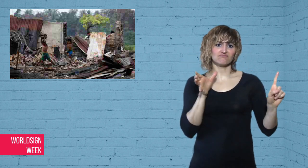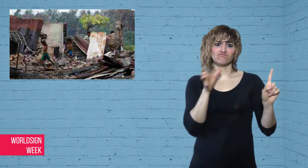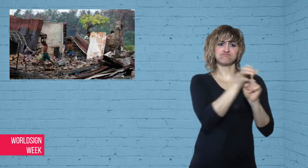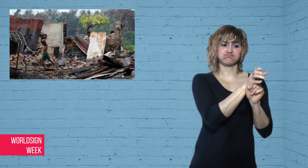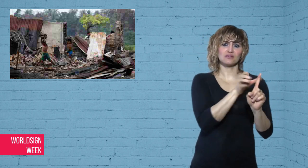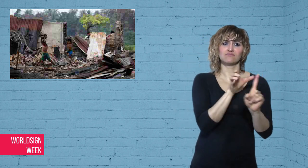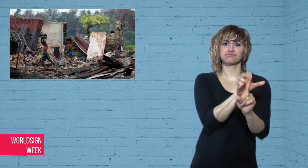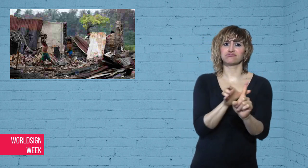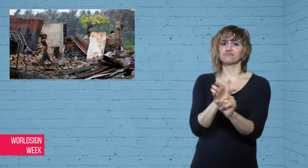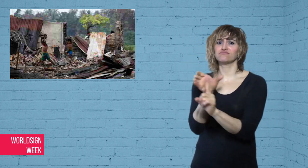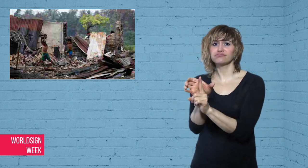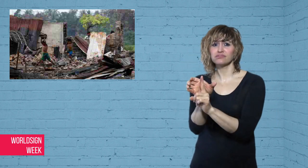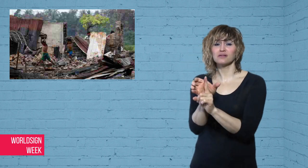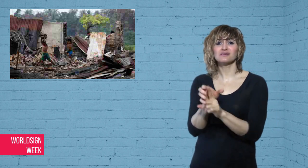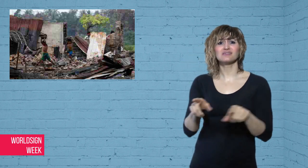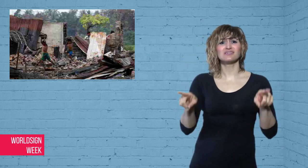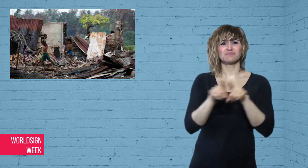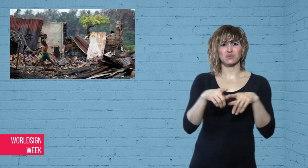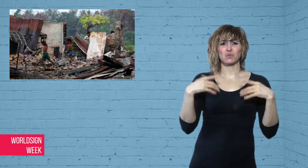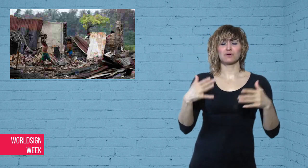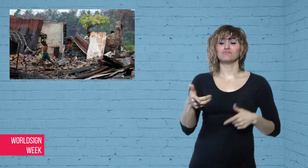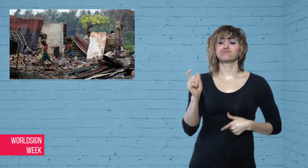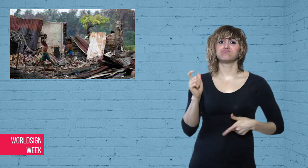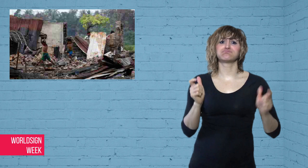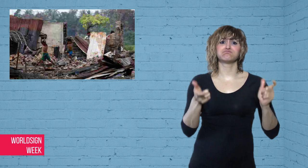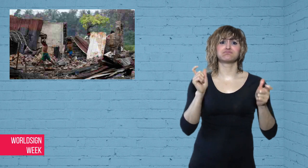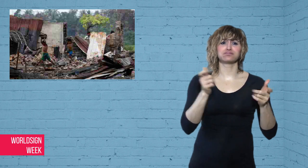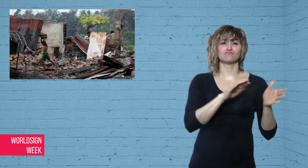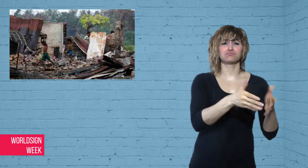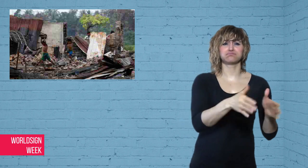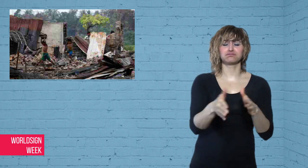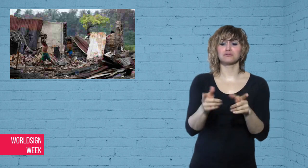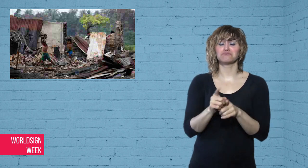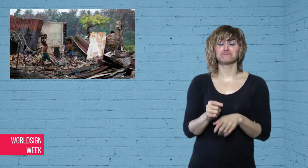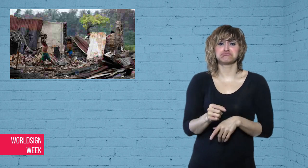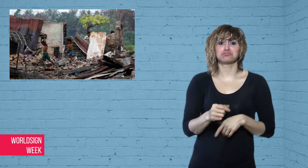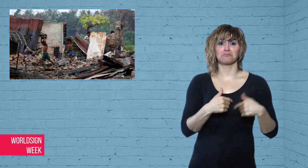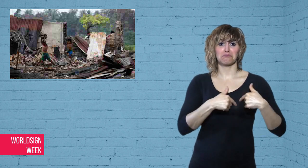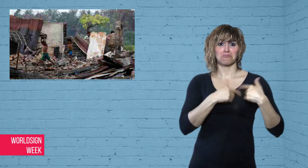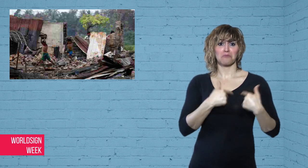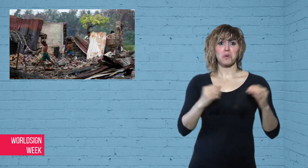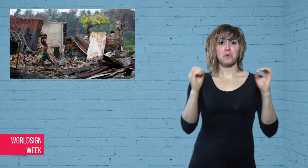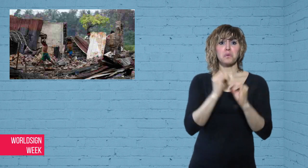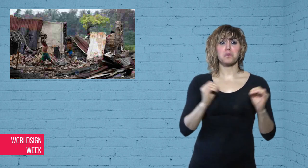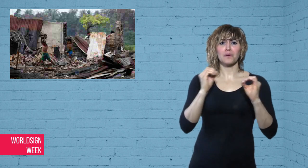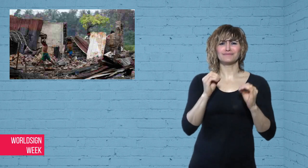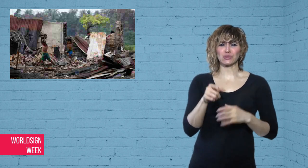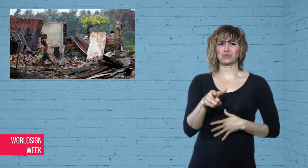Witnesses testified that beside